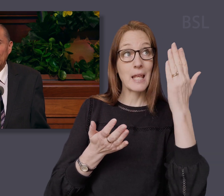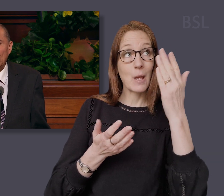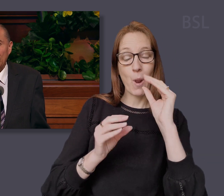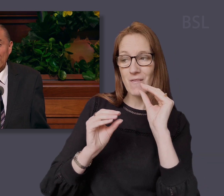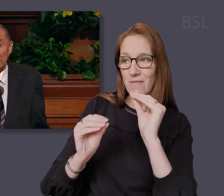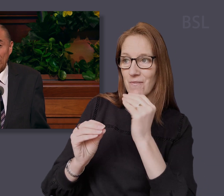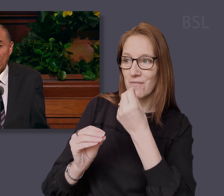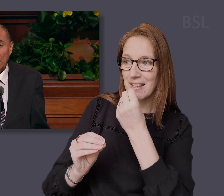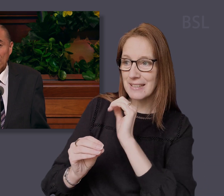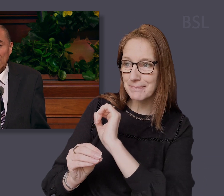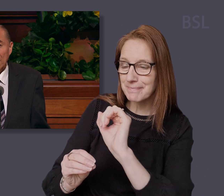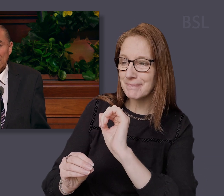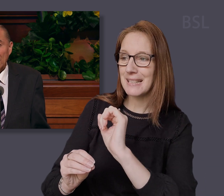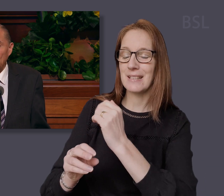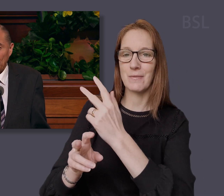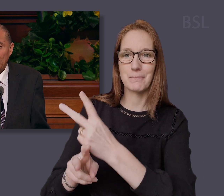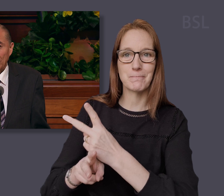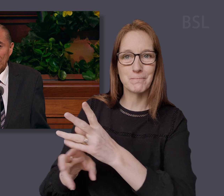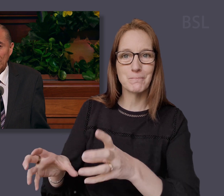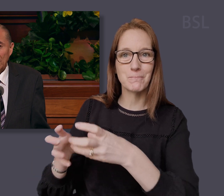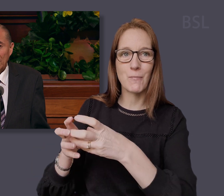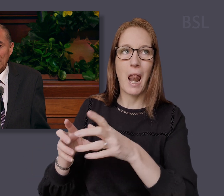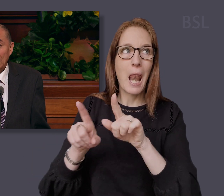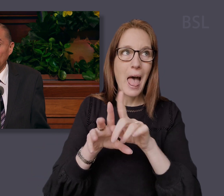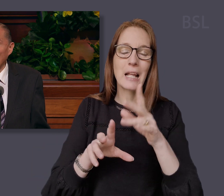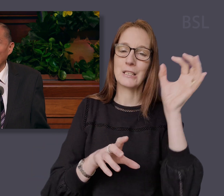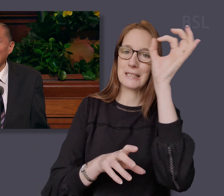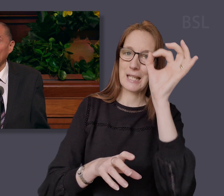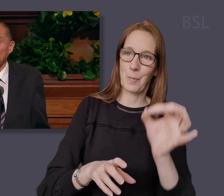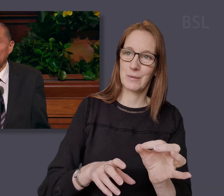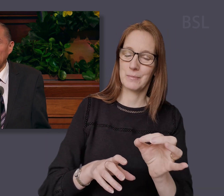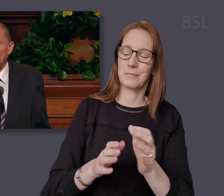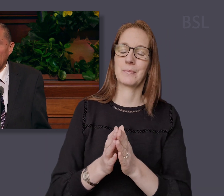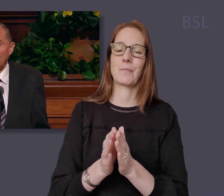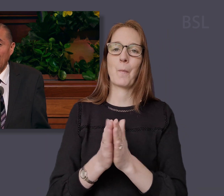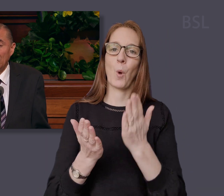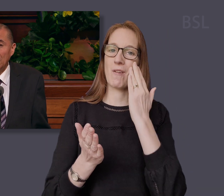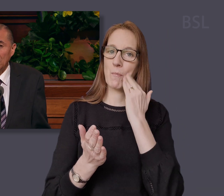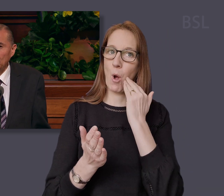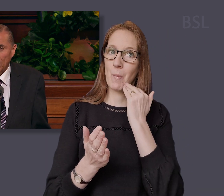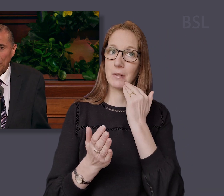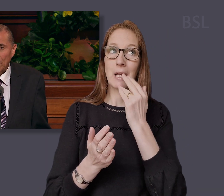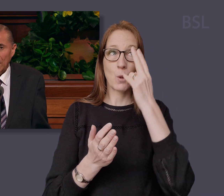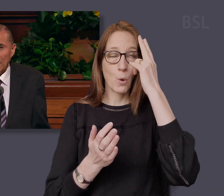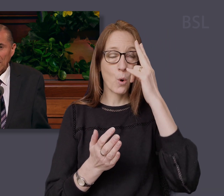“he shall feed his flock like a shepherd.” In the Book of Mormon, He is called “the good shepherd”